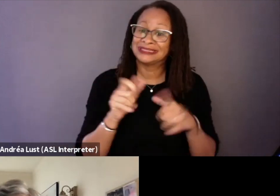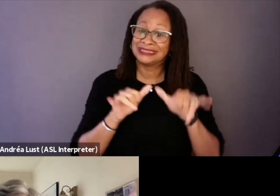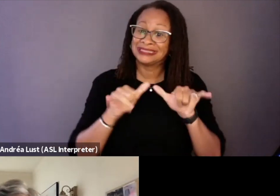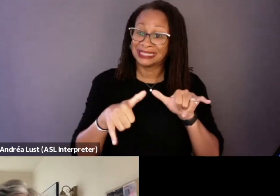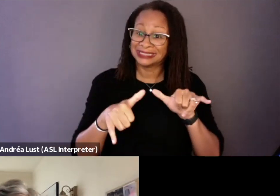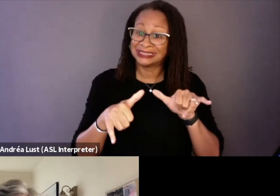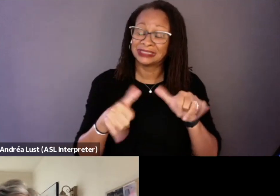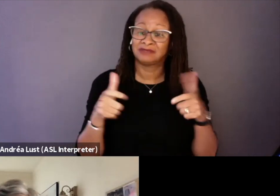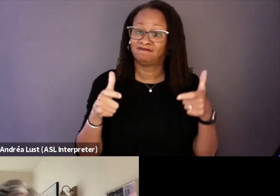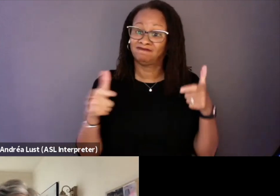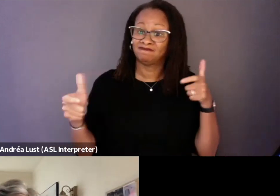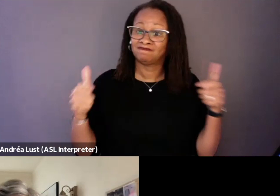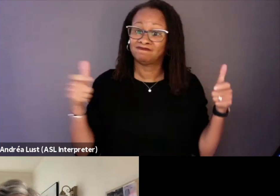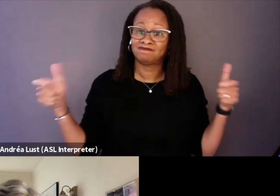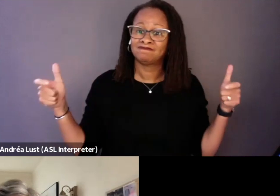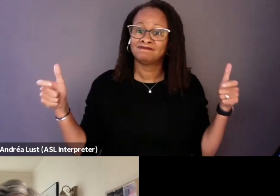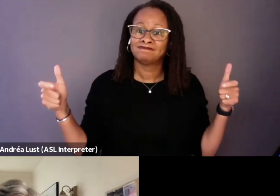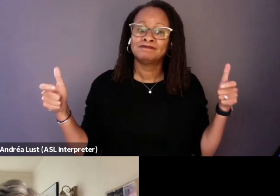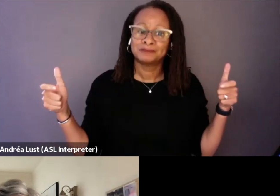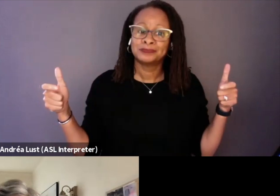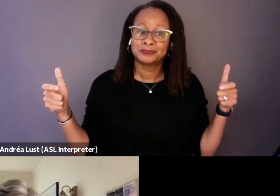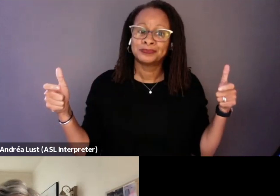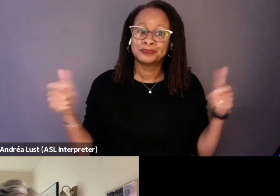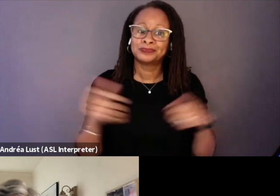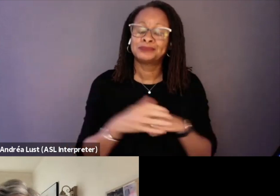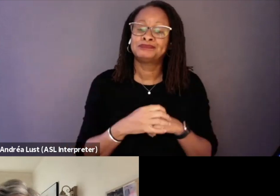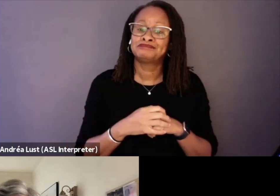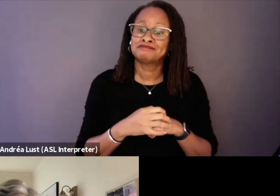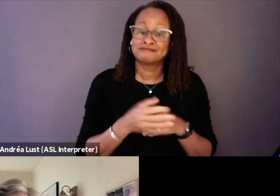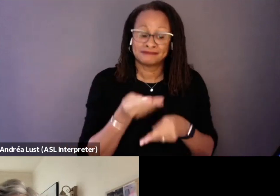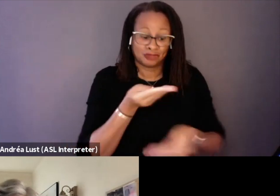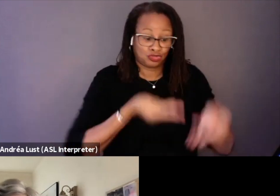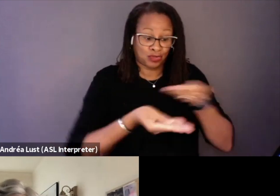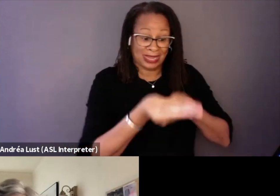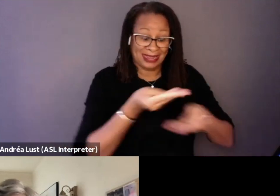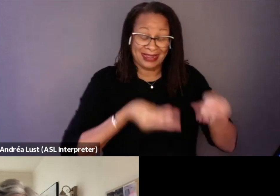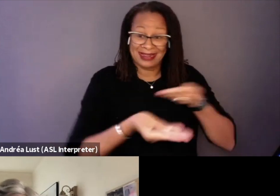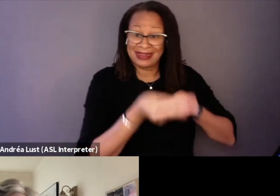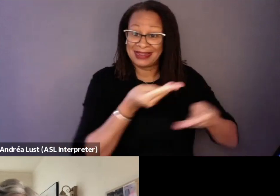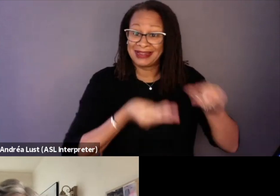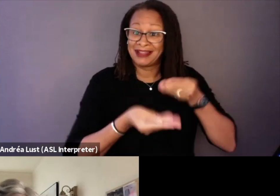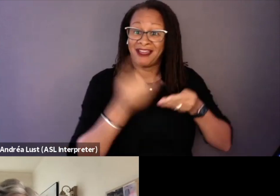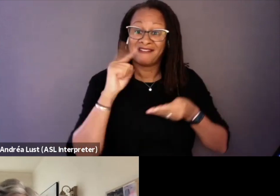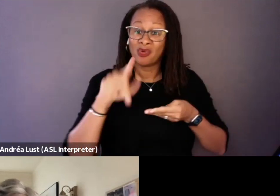of the trade now, of the economy,